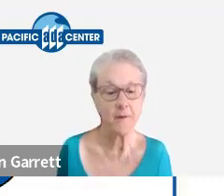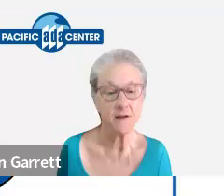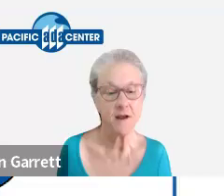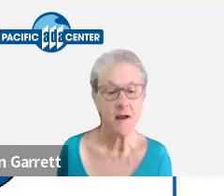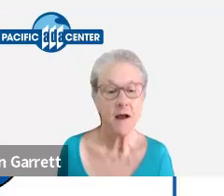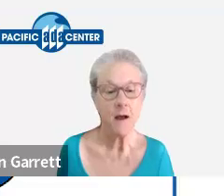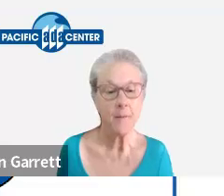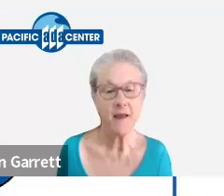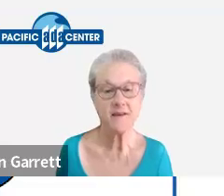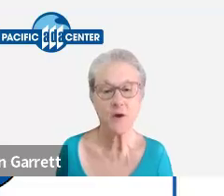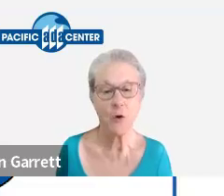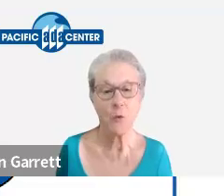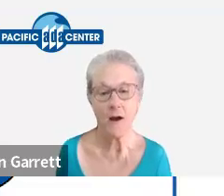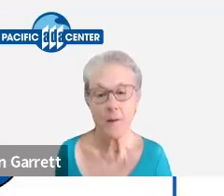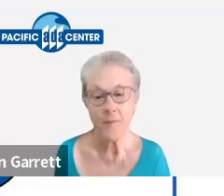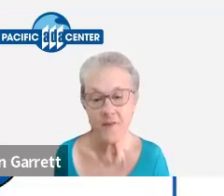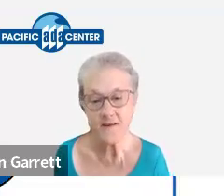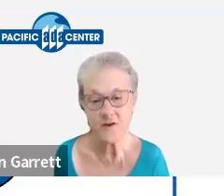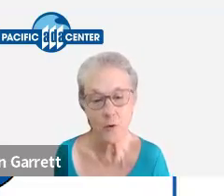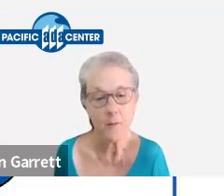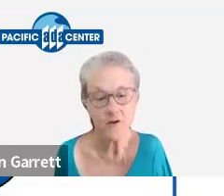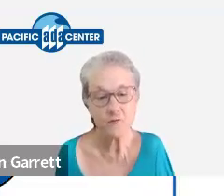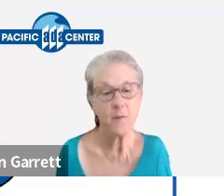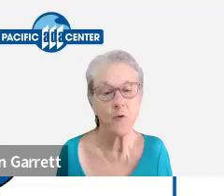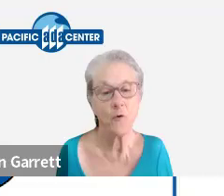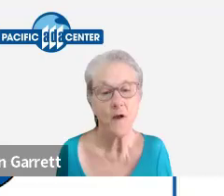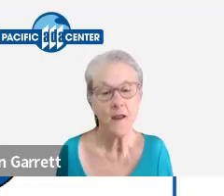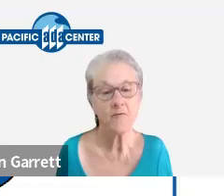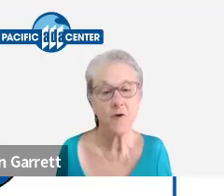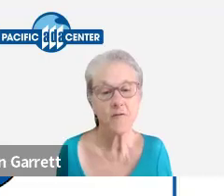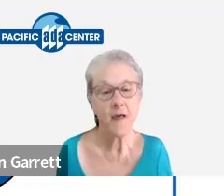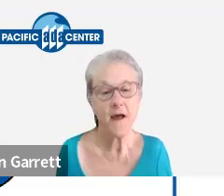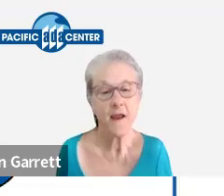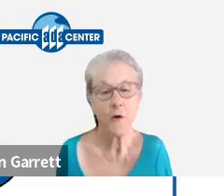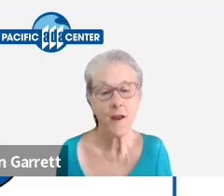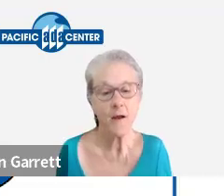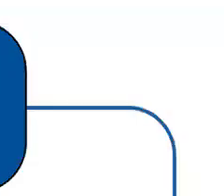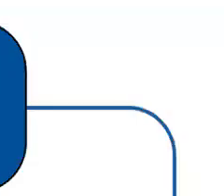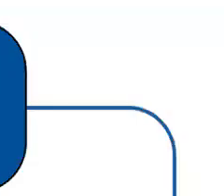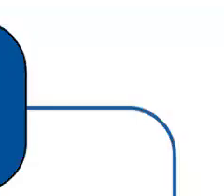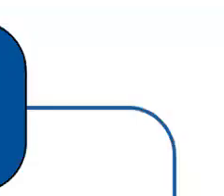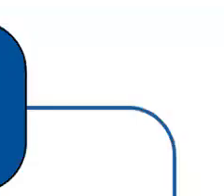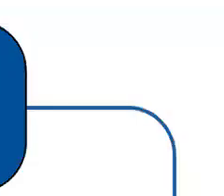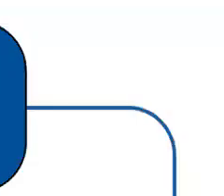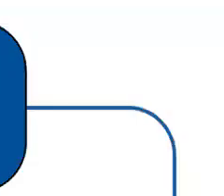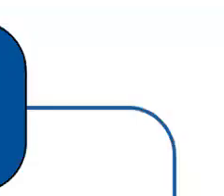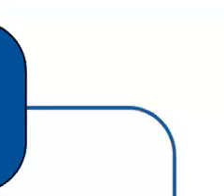happened -- where demonstrations happened. This is showing a bunch of people in front of that area -- GABE: Jan, let's pause for one